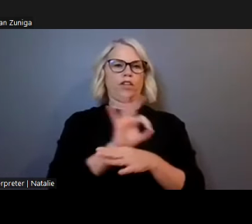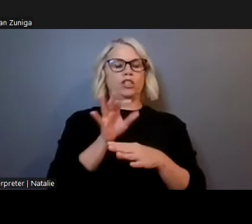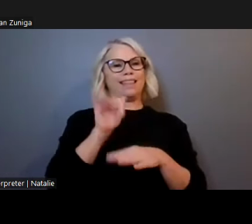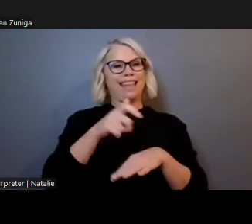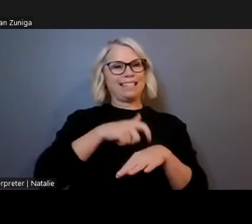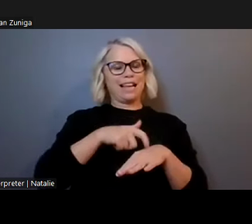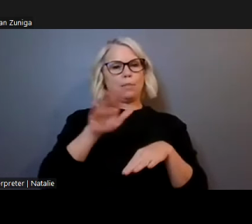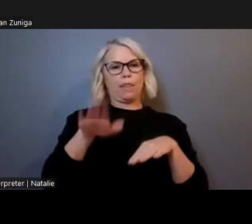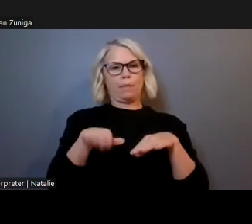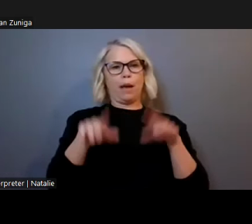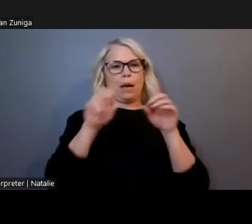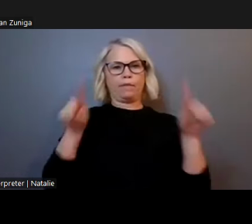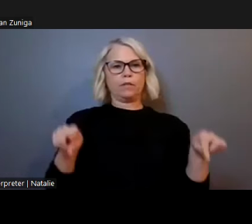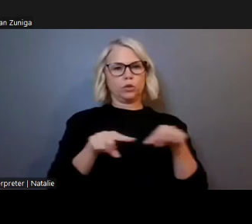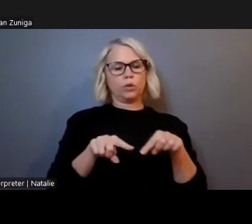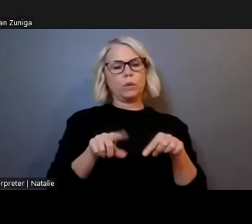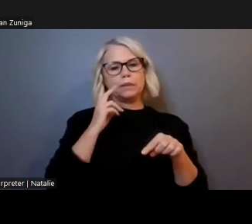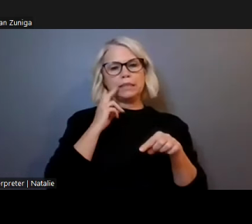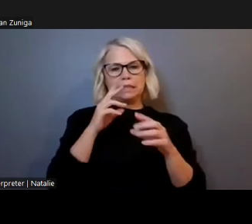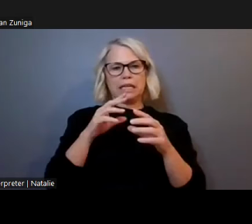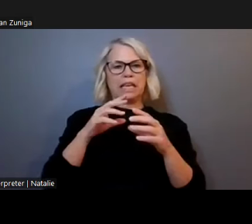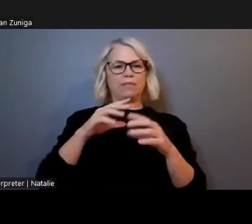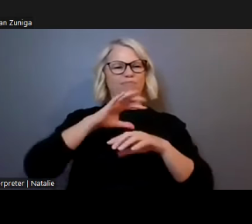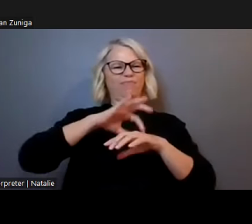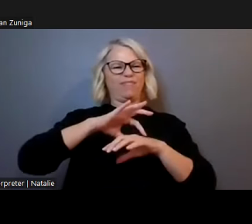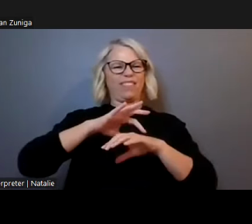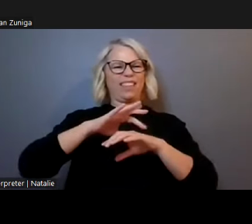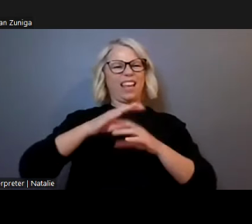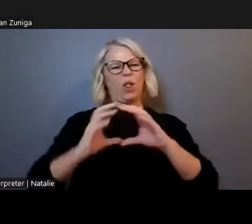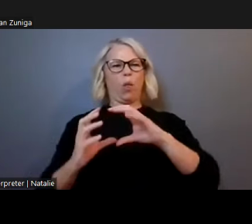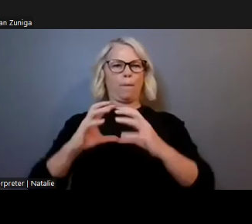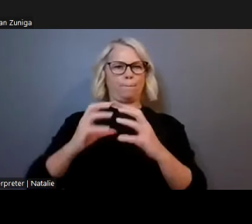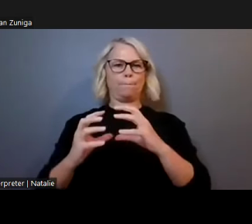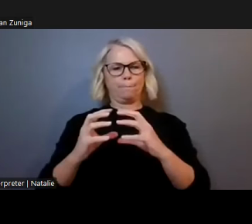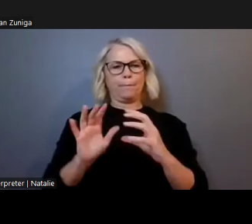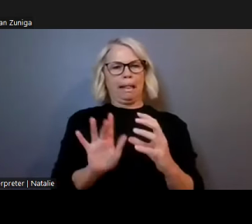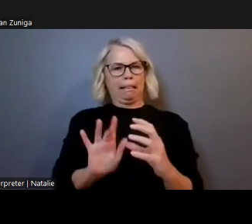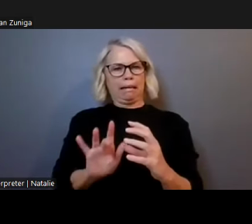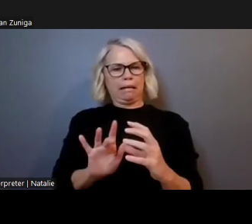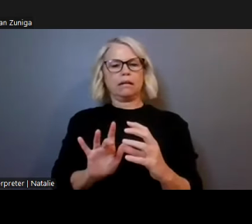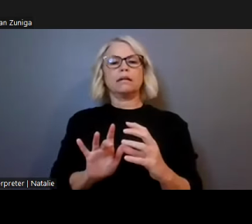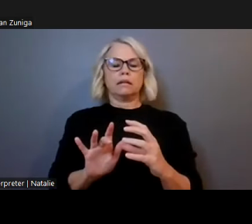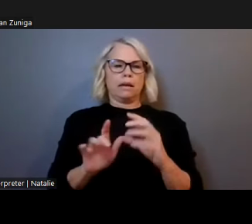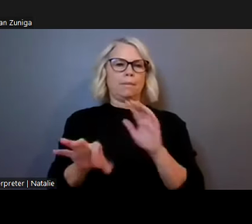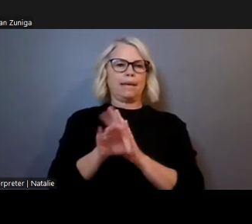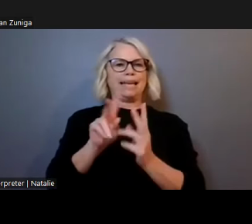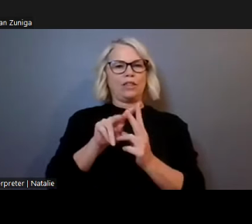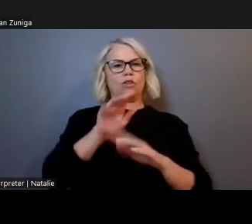we will see a globe icon that reads "Interpretation." Click on the icon and select English or Spanish.